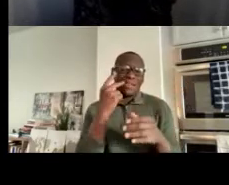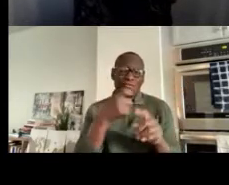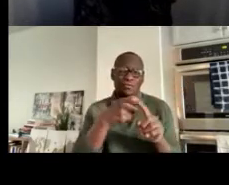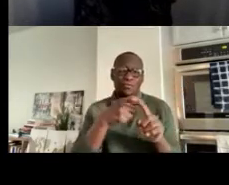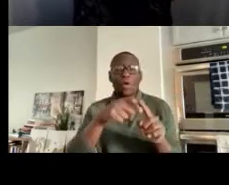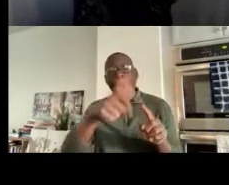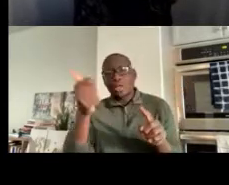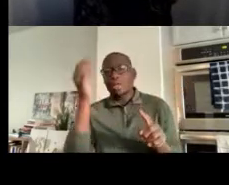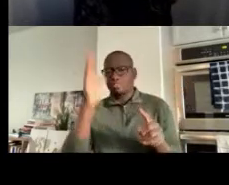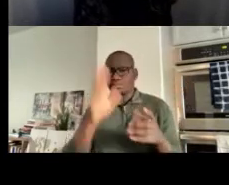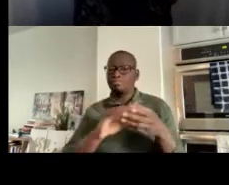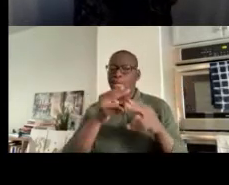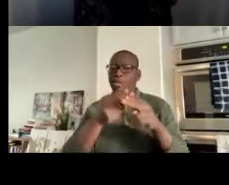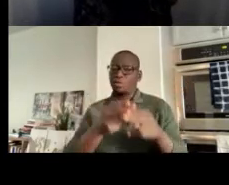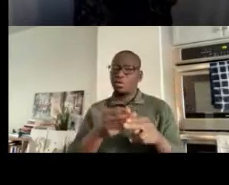Services office for international students.